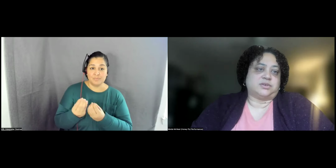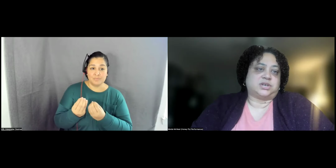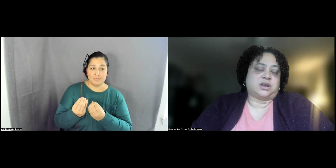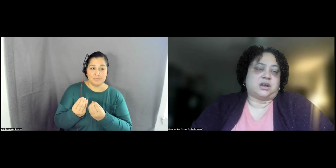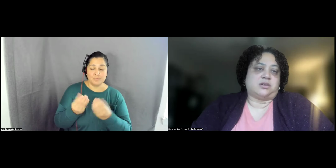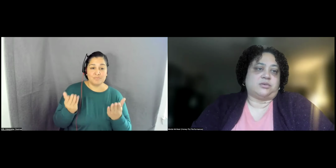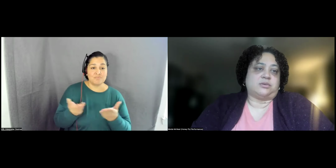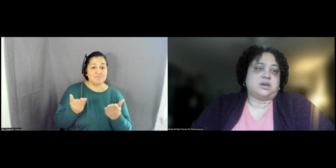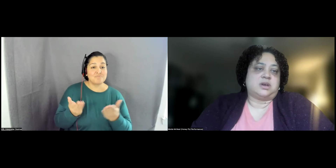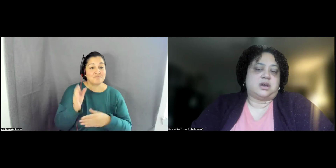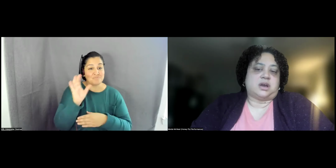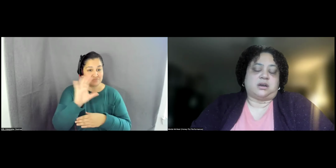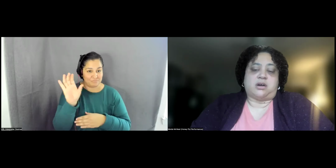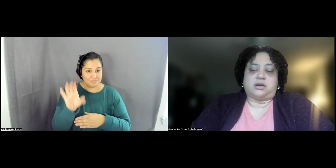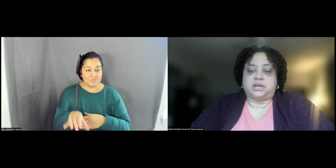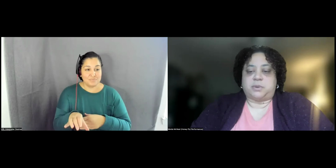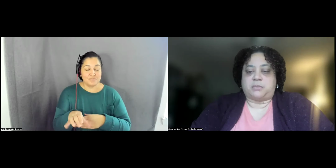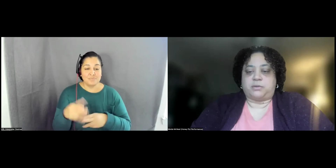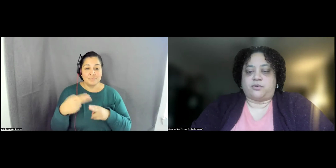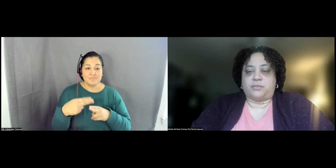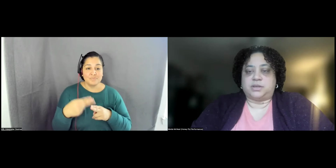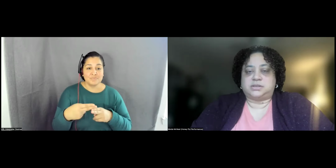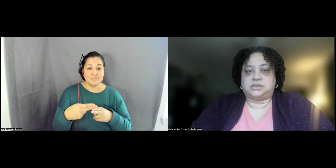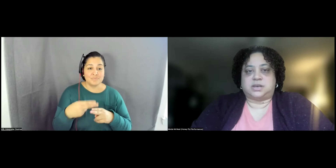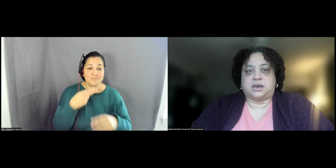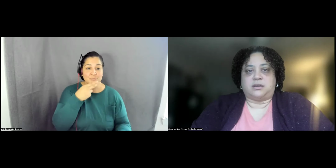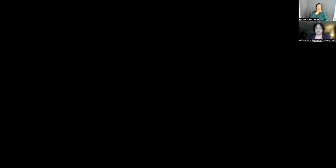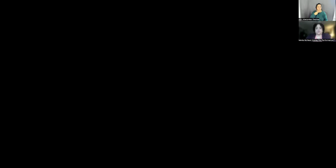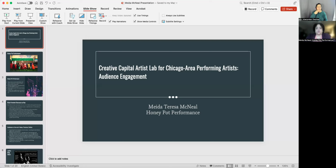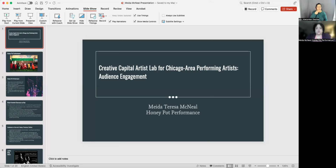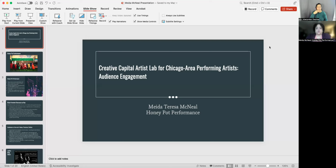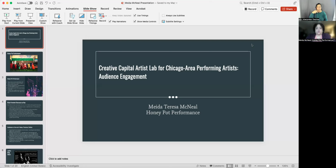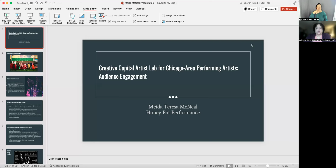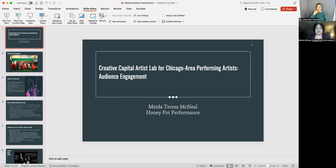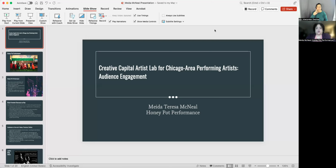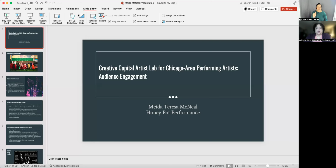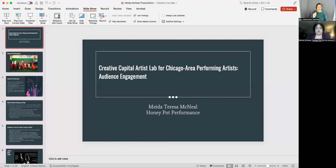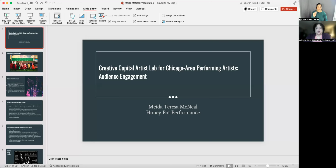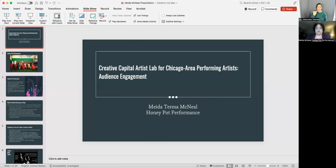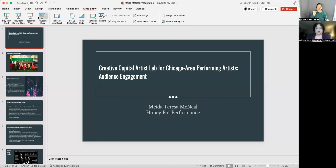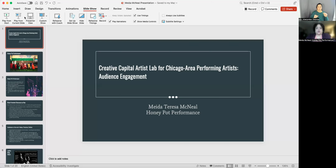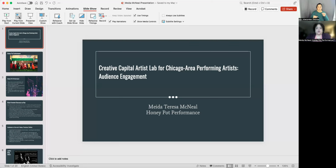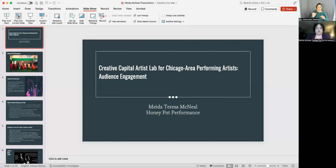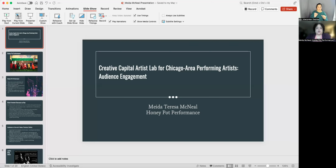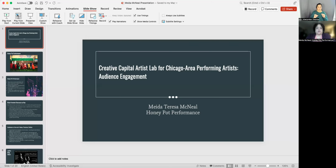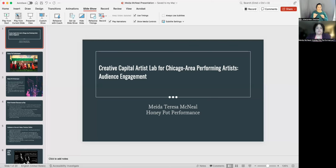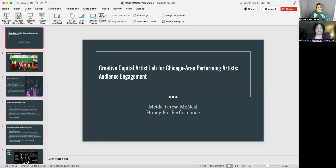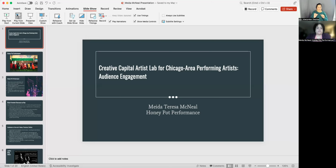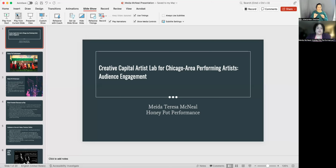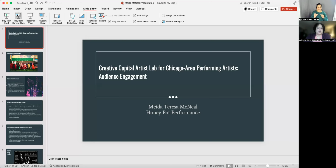in Chicago, called Honeypot Performance. We are,